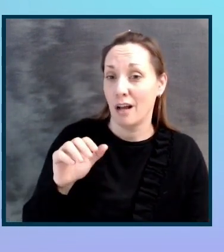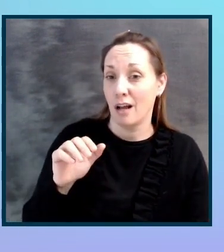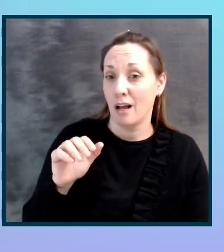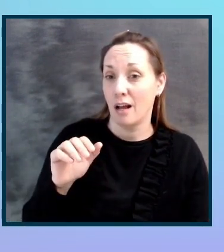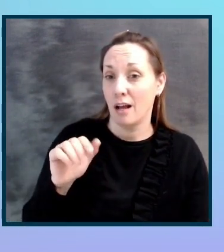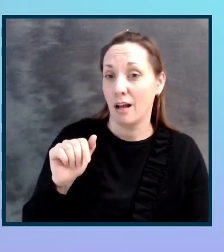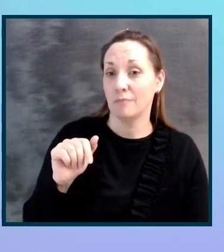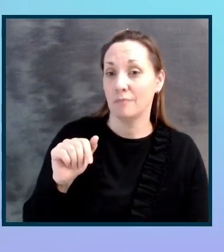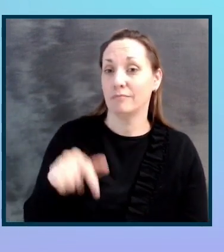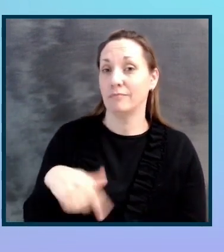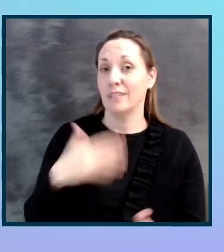They have really good stuff.